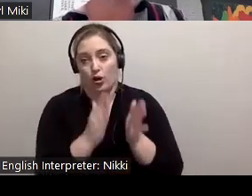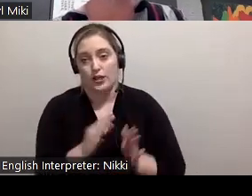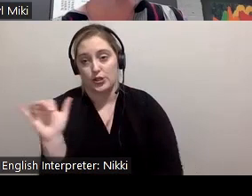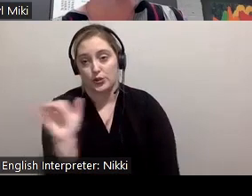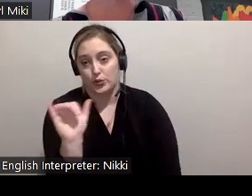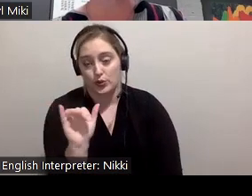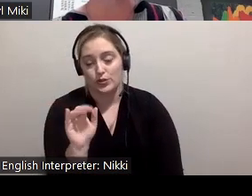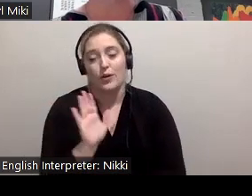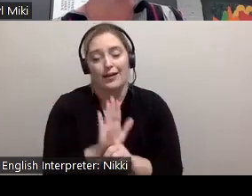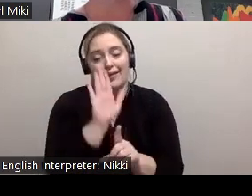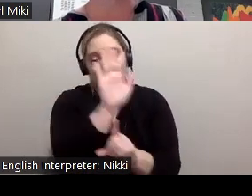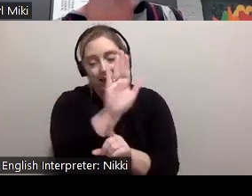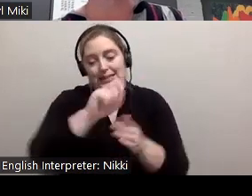Council and so we do look for that in all of the